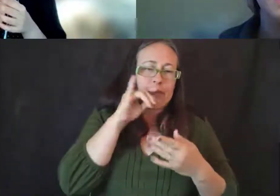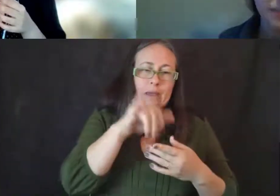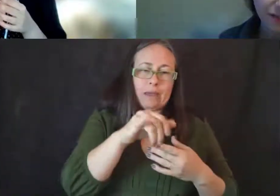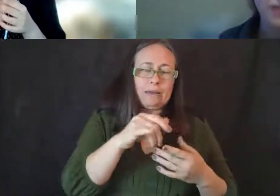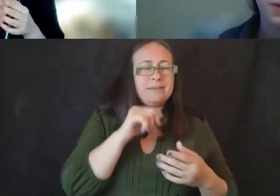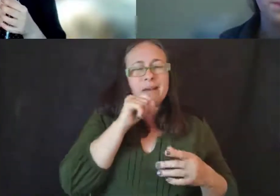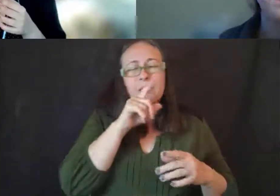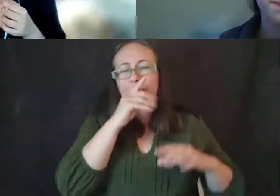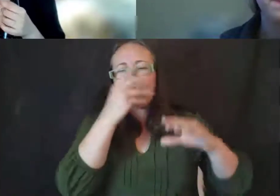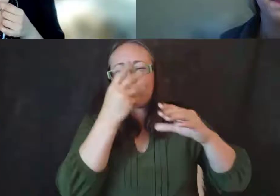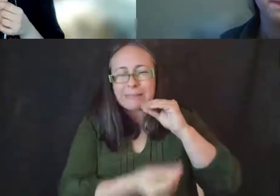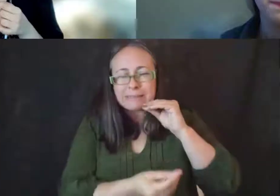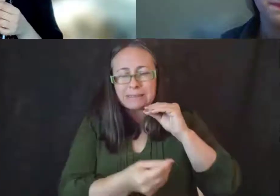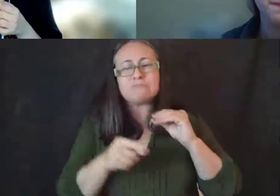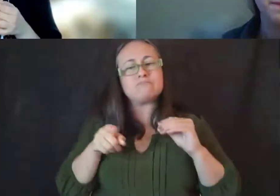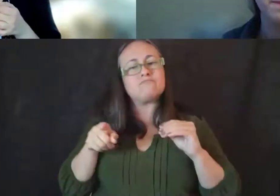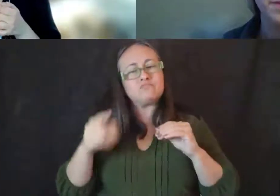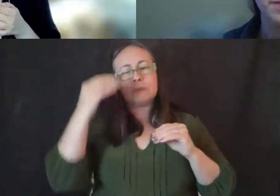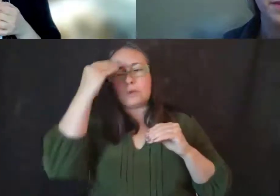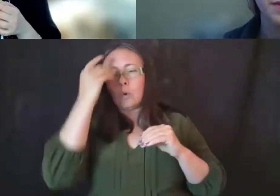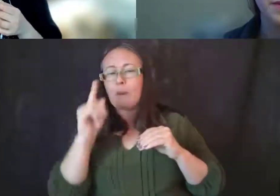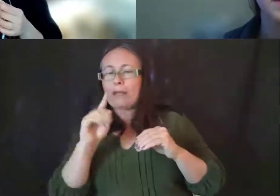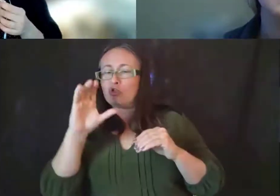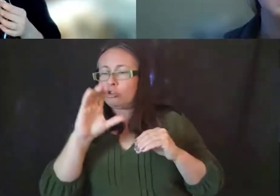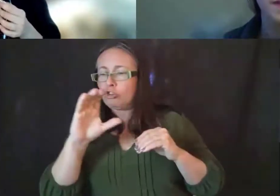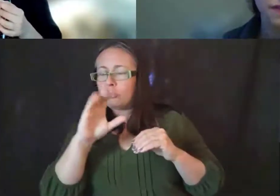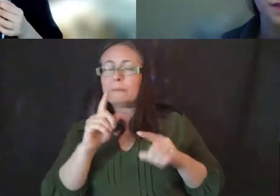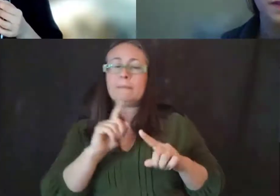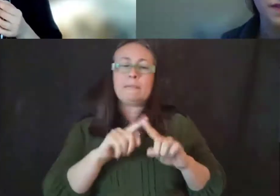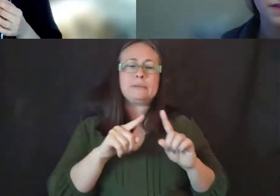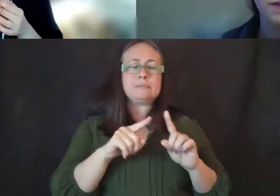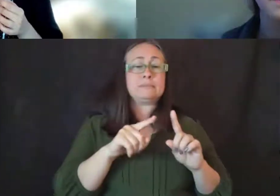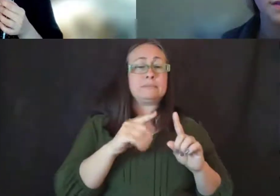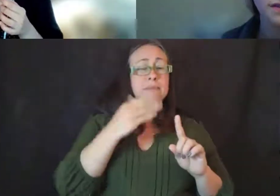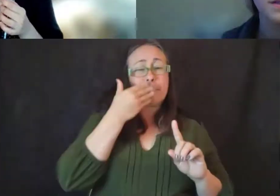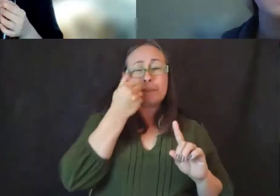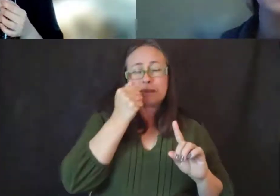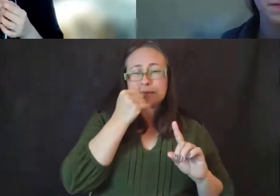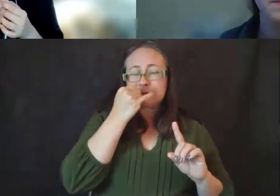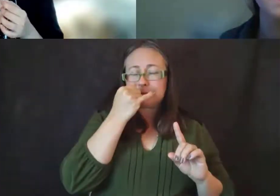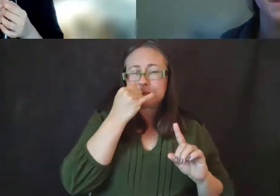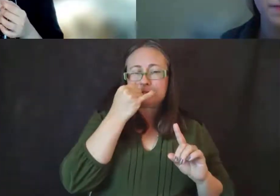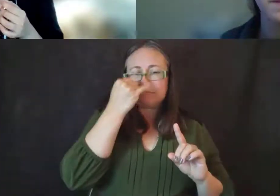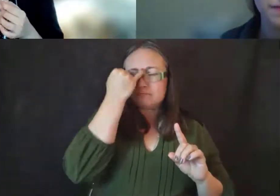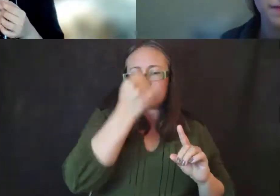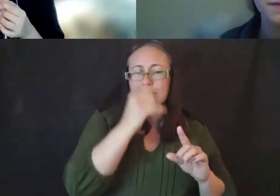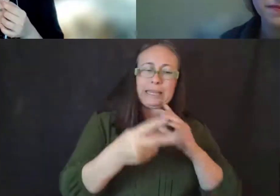because they know where to look for it, but I think ideally you'll want to keep that information in the research strategy if possible.